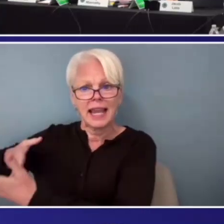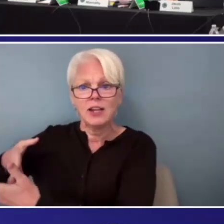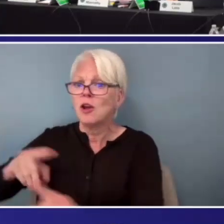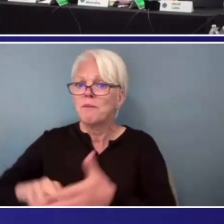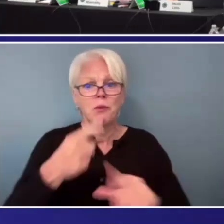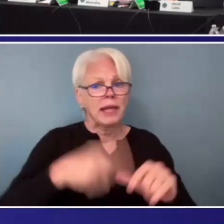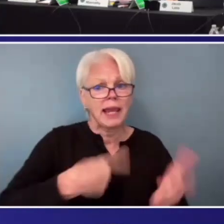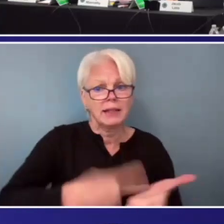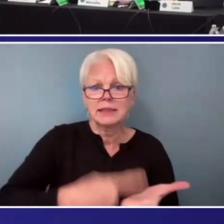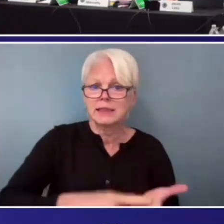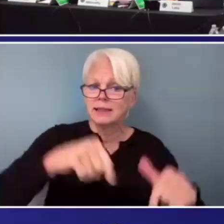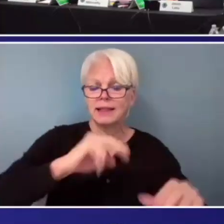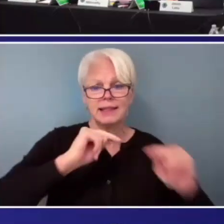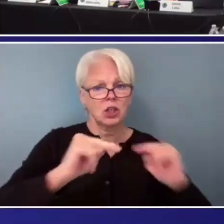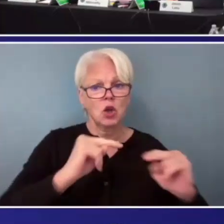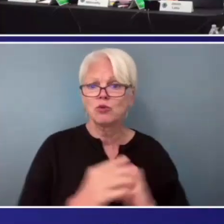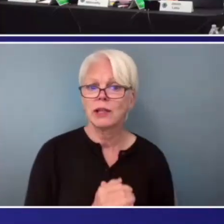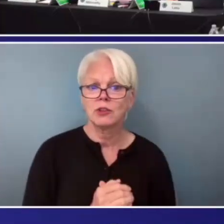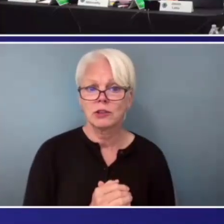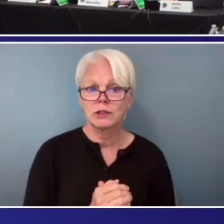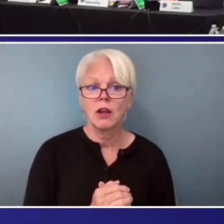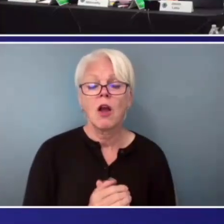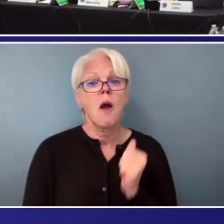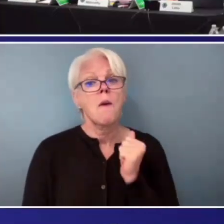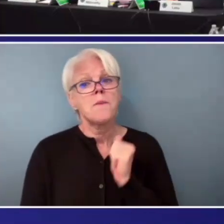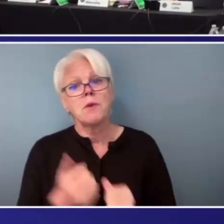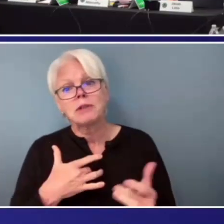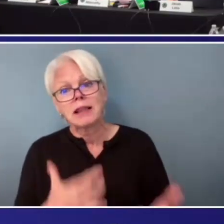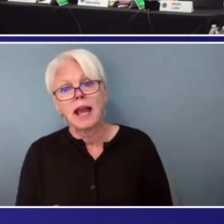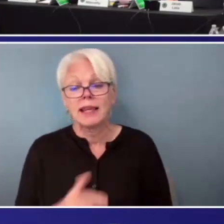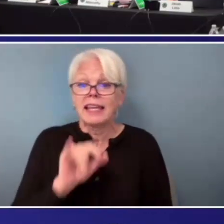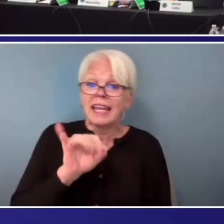There will most likely -- I don't know if or when another negotiation